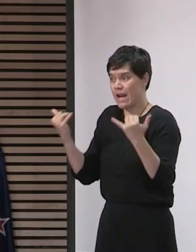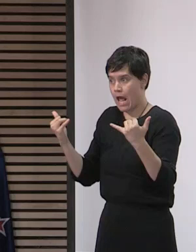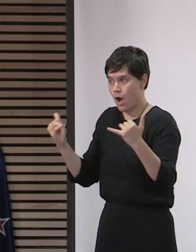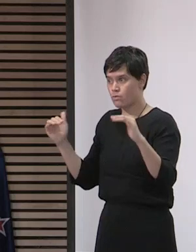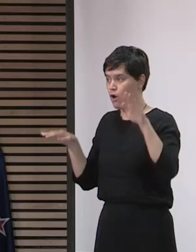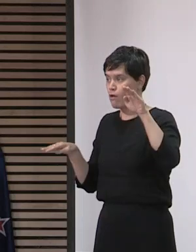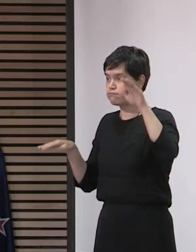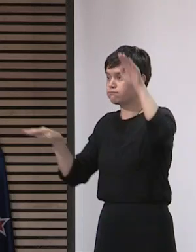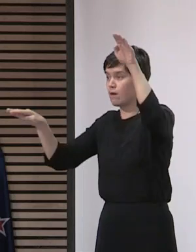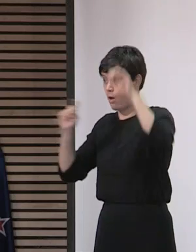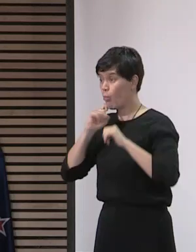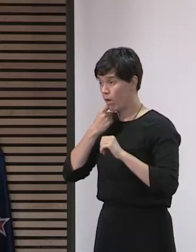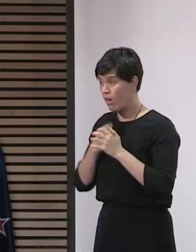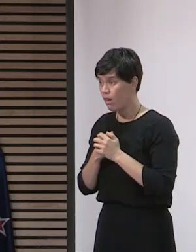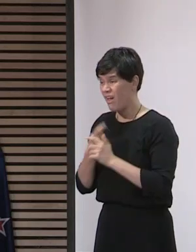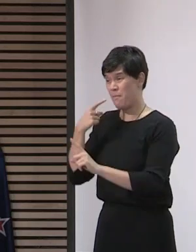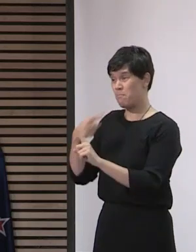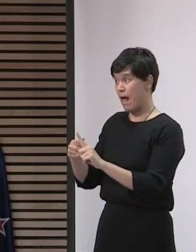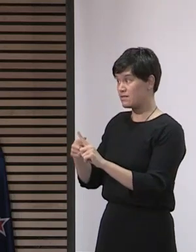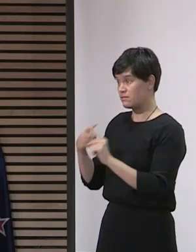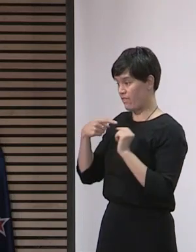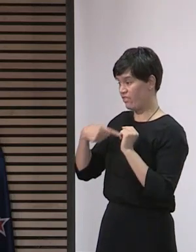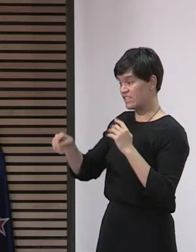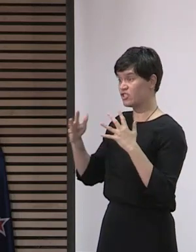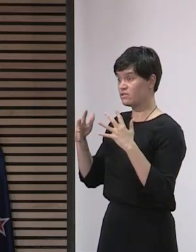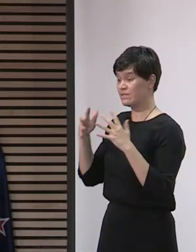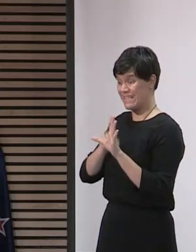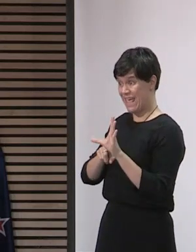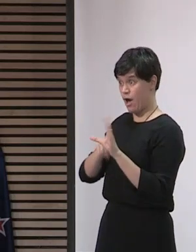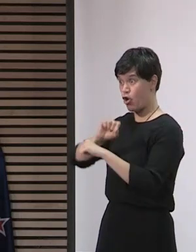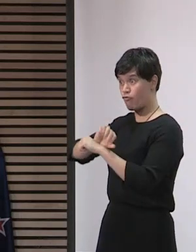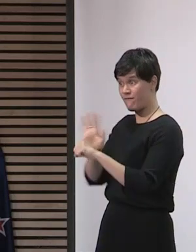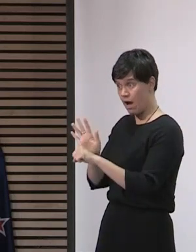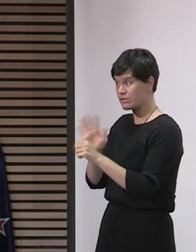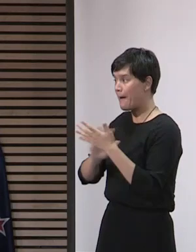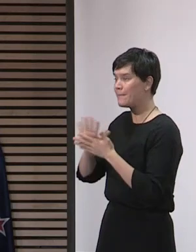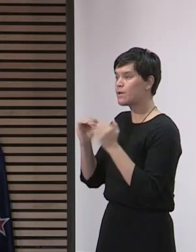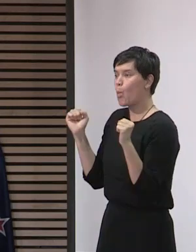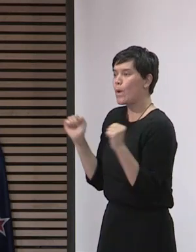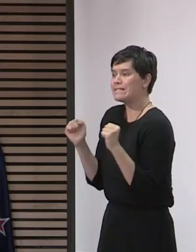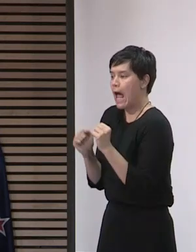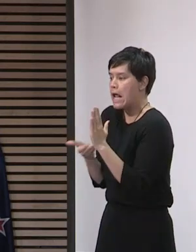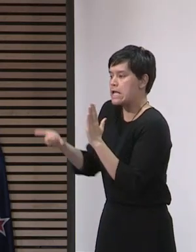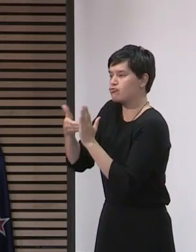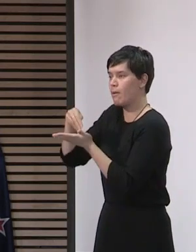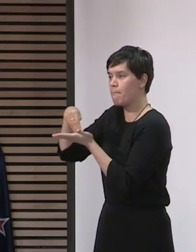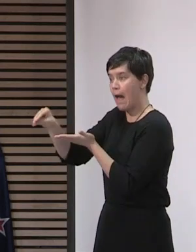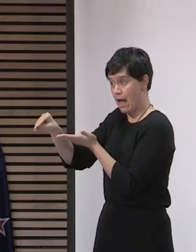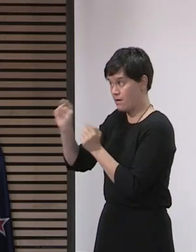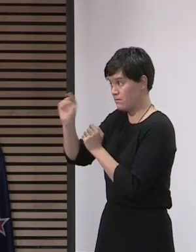considerable impact on income adequacy for those who are on government support. Couple that with the doubling of the